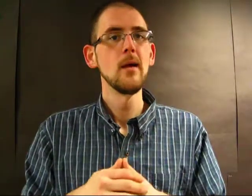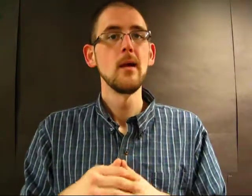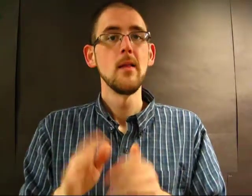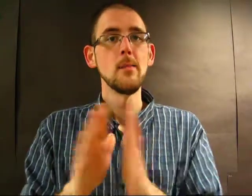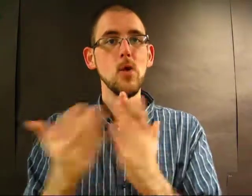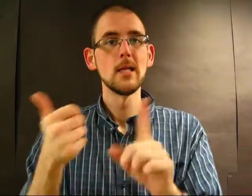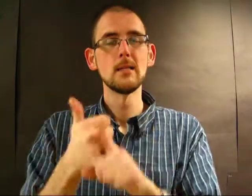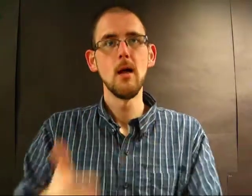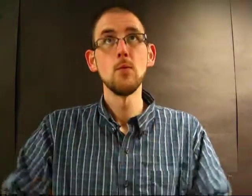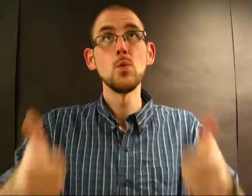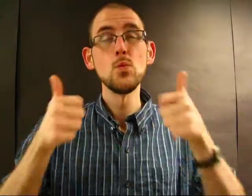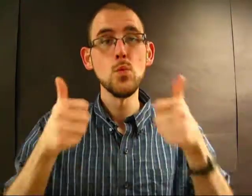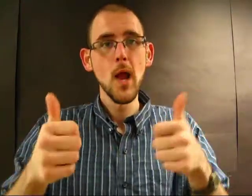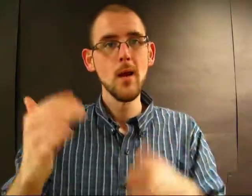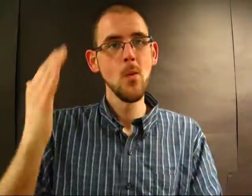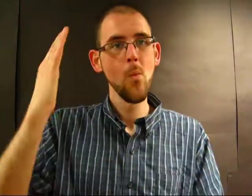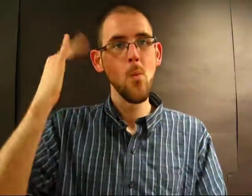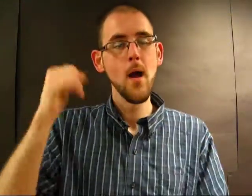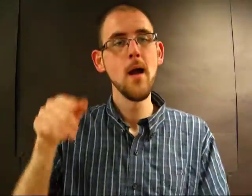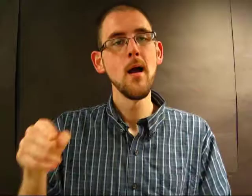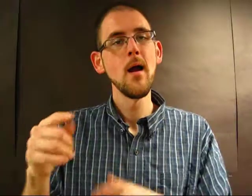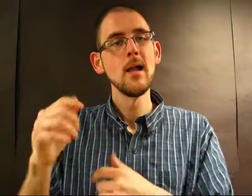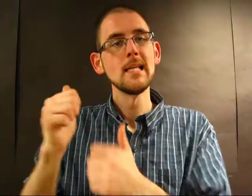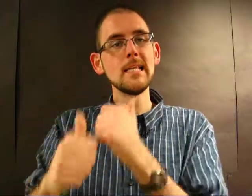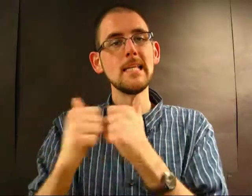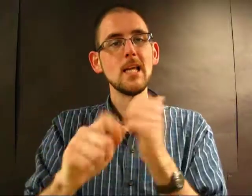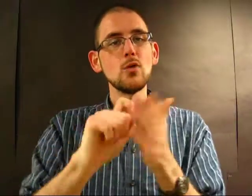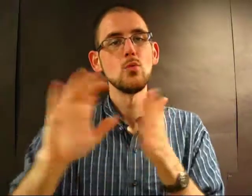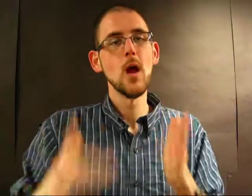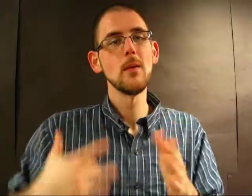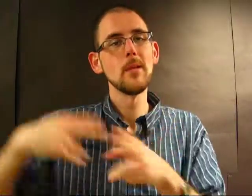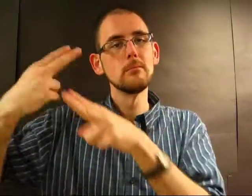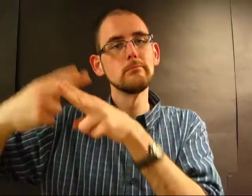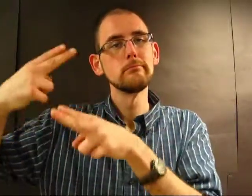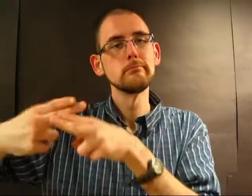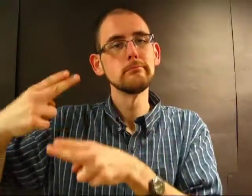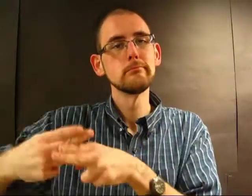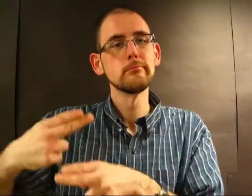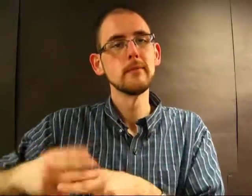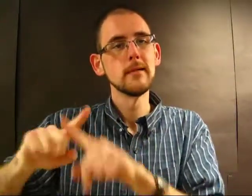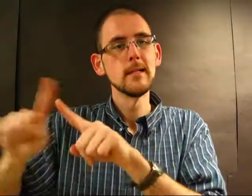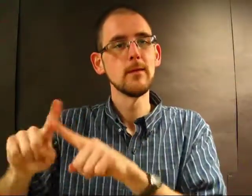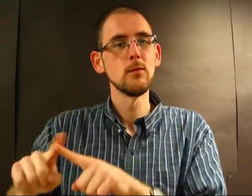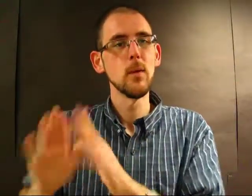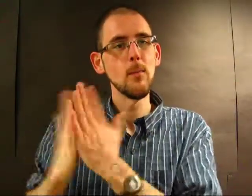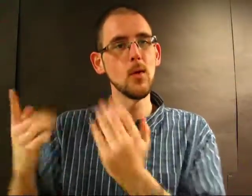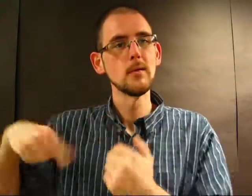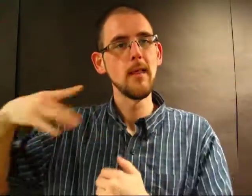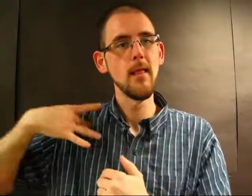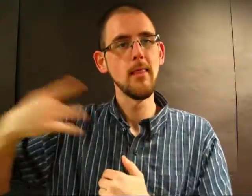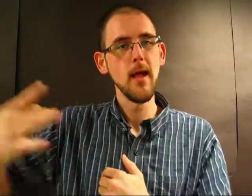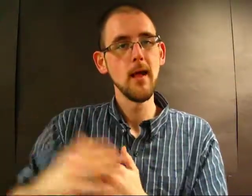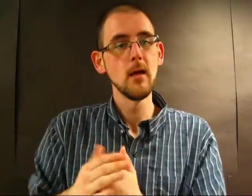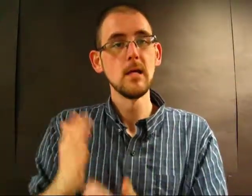I also think this book is terrific because each author mentions several titles that they like.